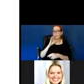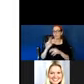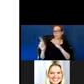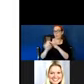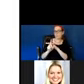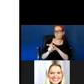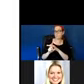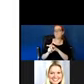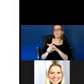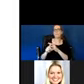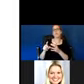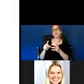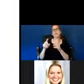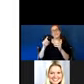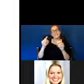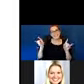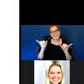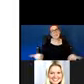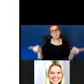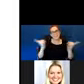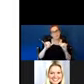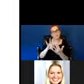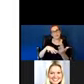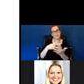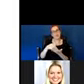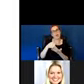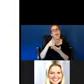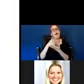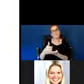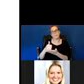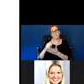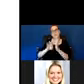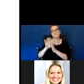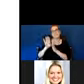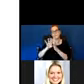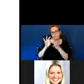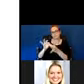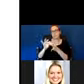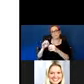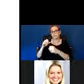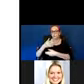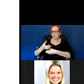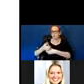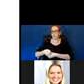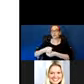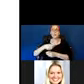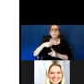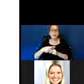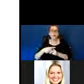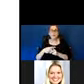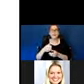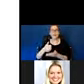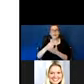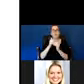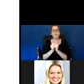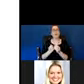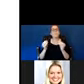It also helps with just general outreach and engagement. We've found that having short frequent contact